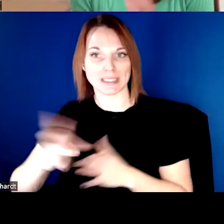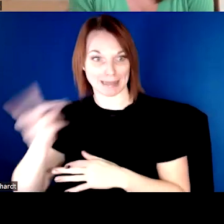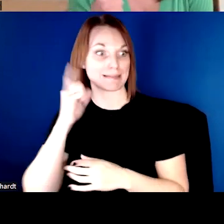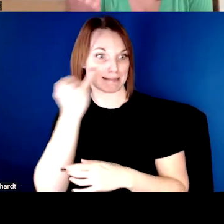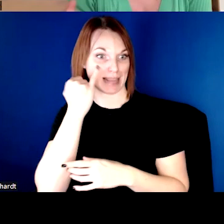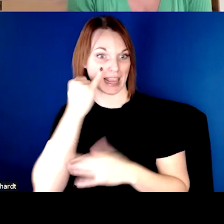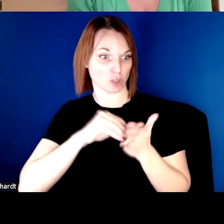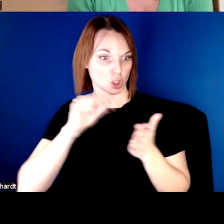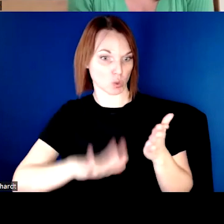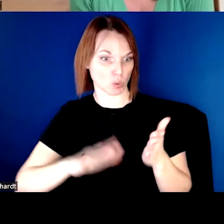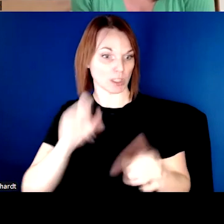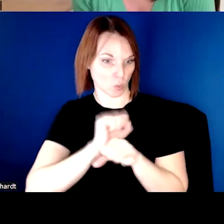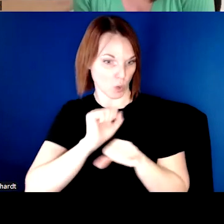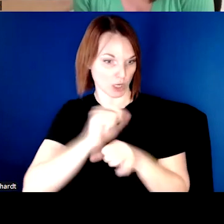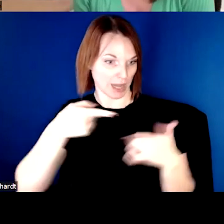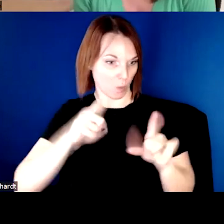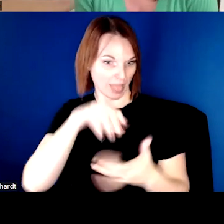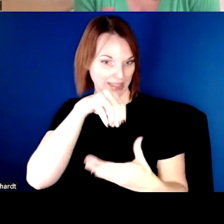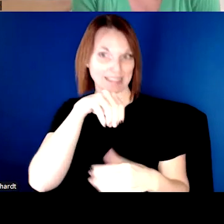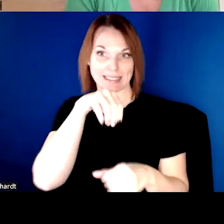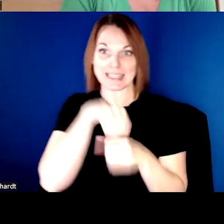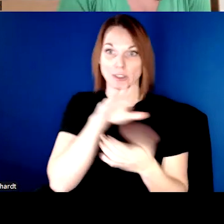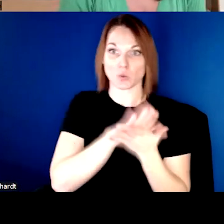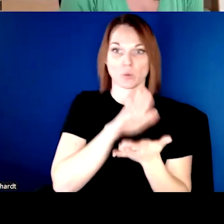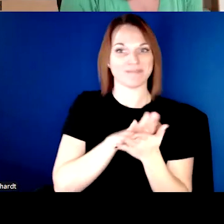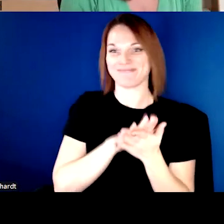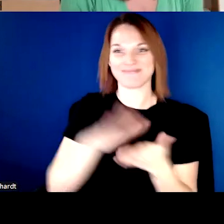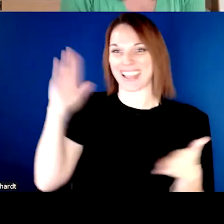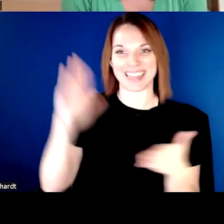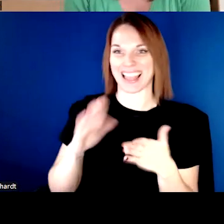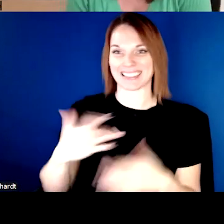they're less likely to complete their education. And we know that student loan